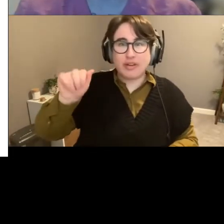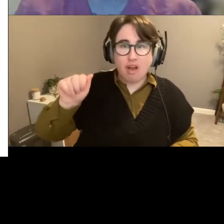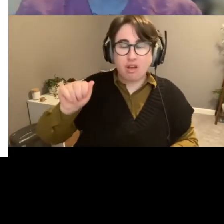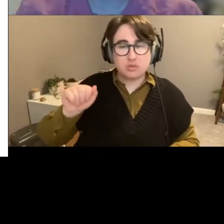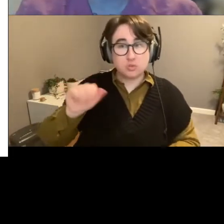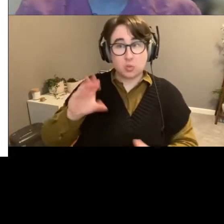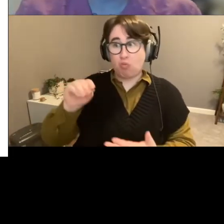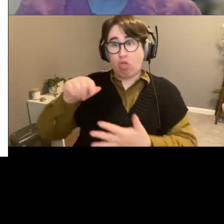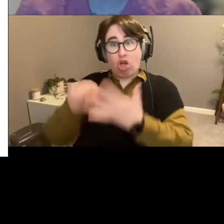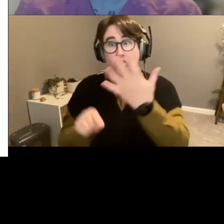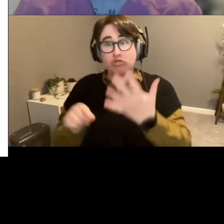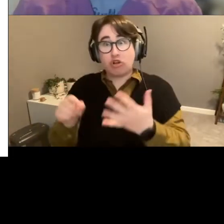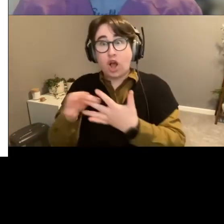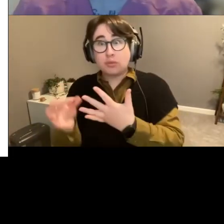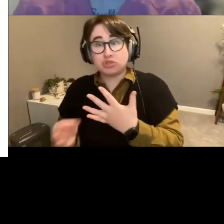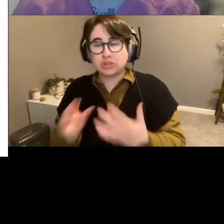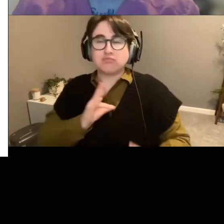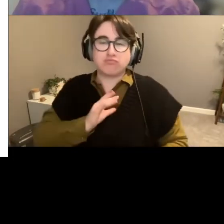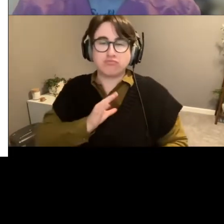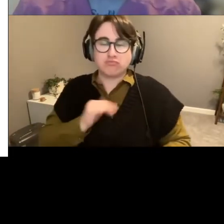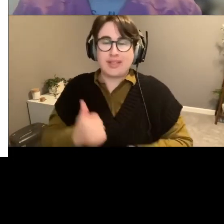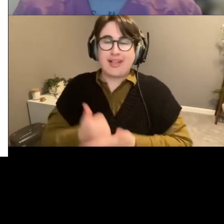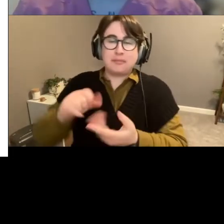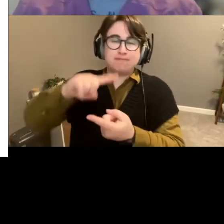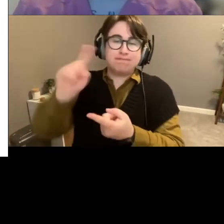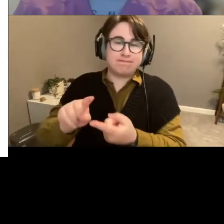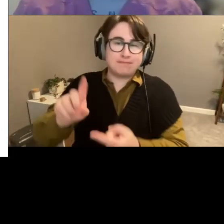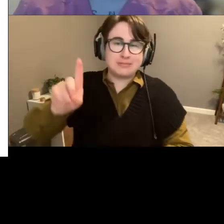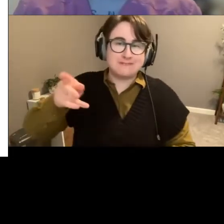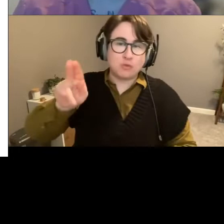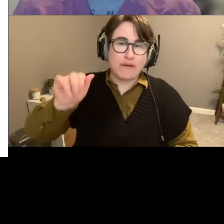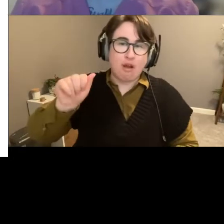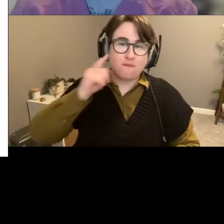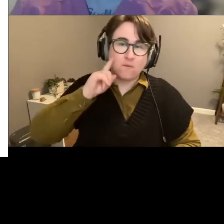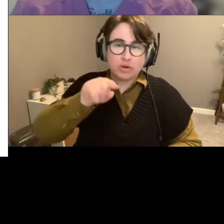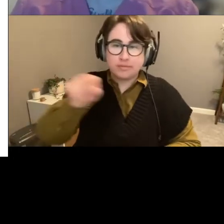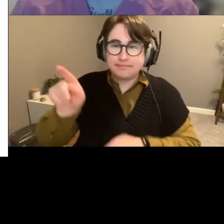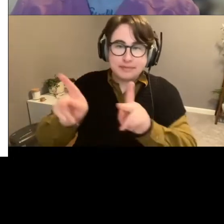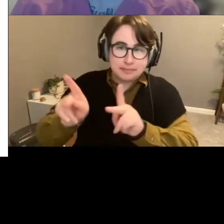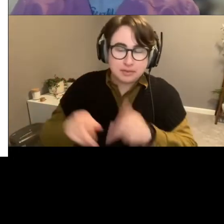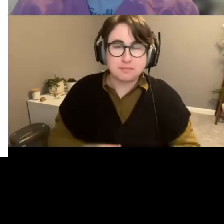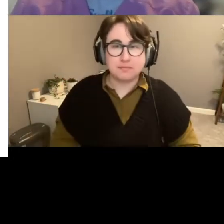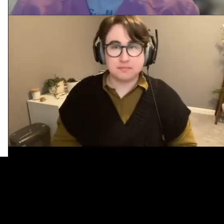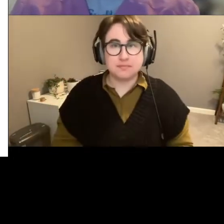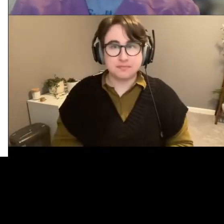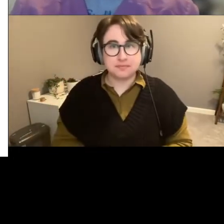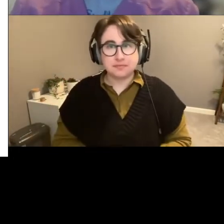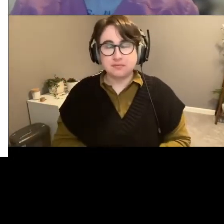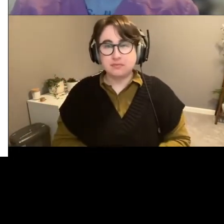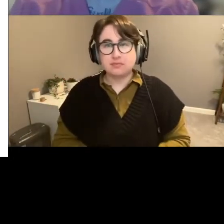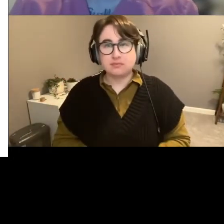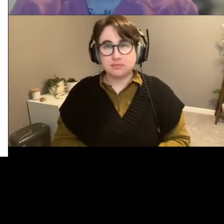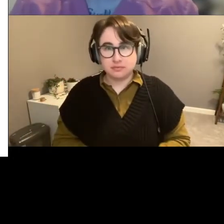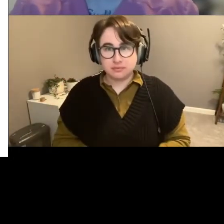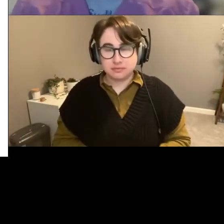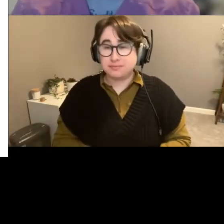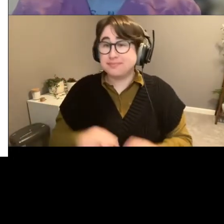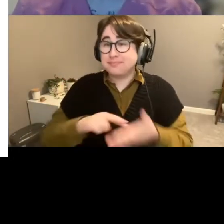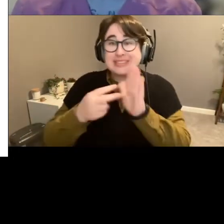as medical providers to help make that more comfortable. So that could be an anxiolytic, so something like a pill that somebody can take